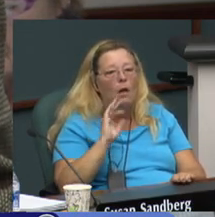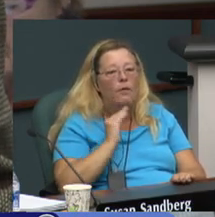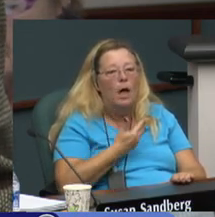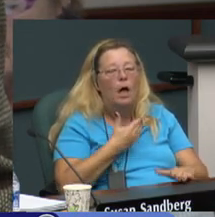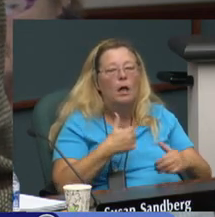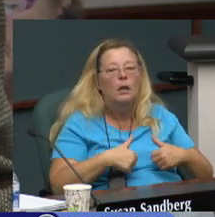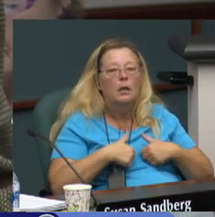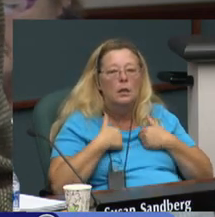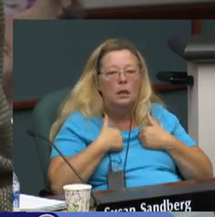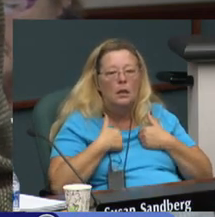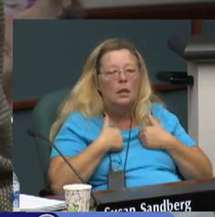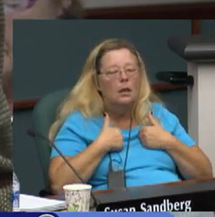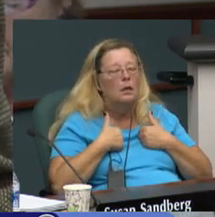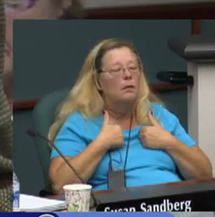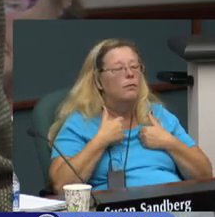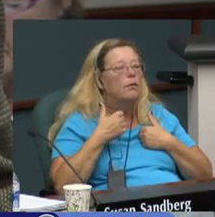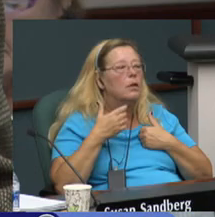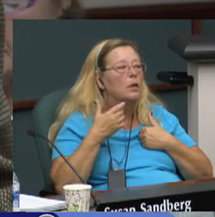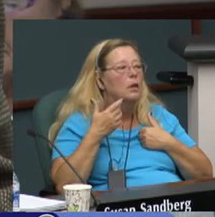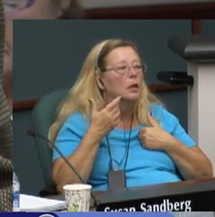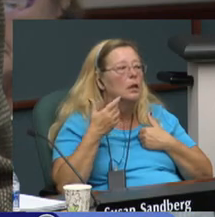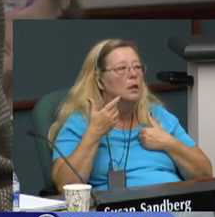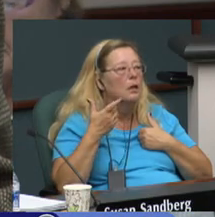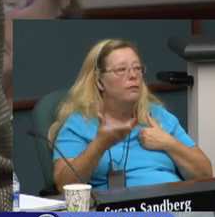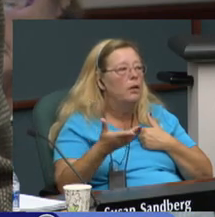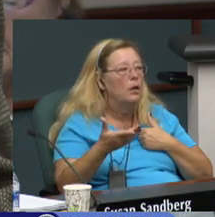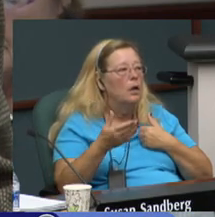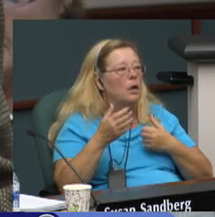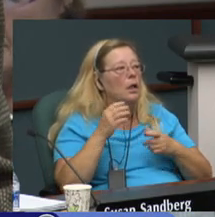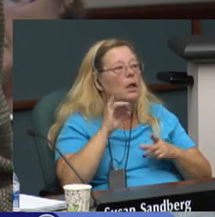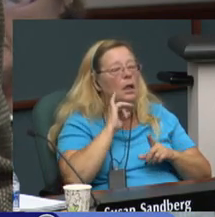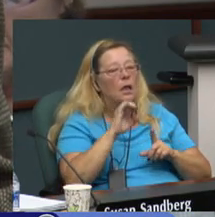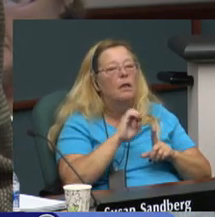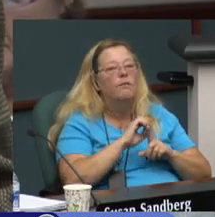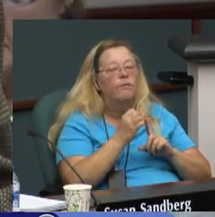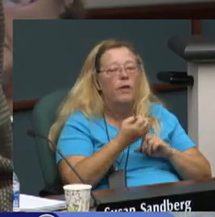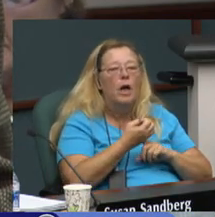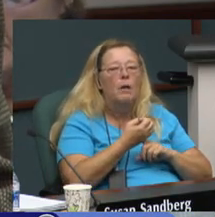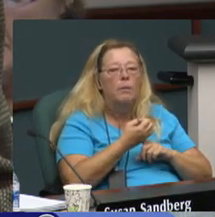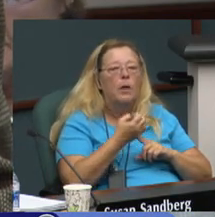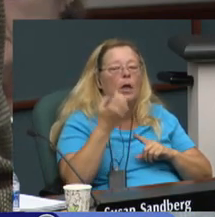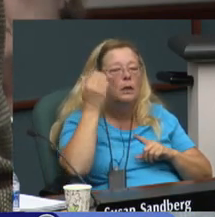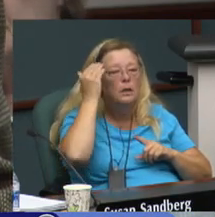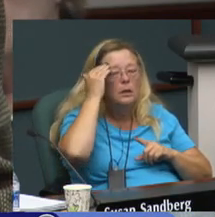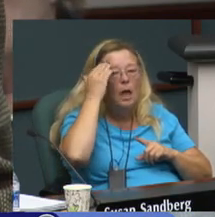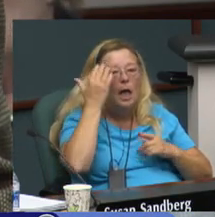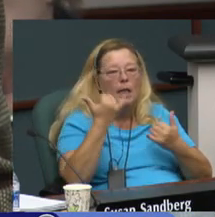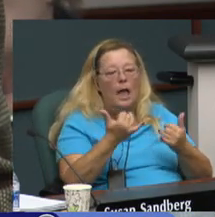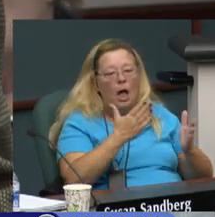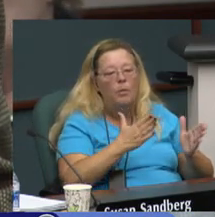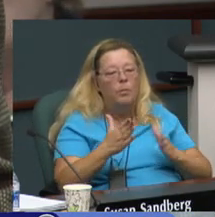particularly environmentally conscious and is now planning to install solar on